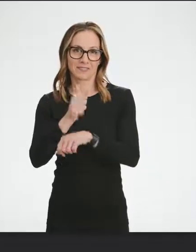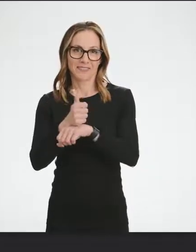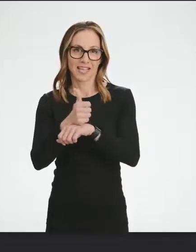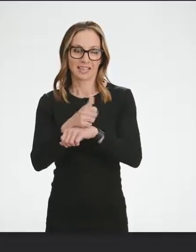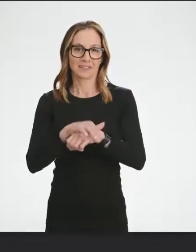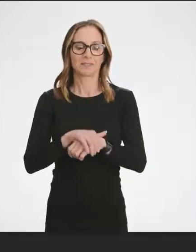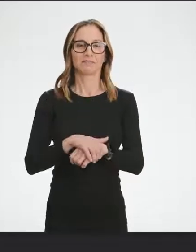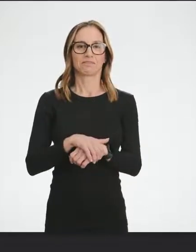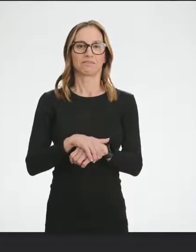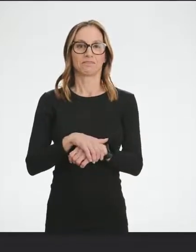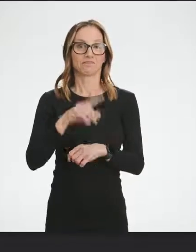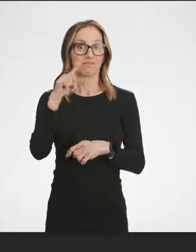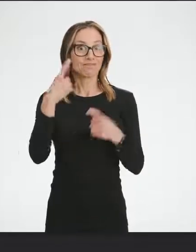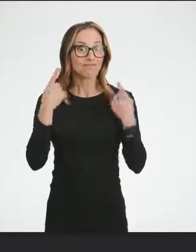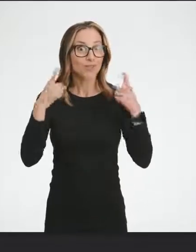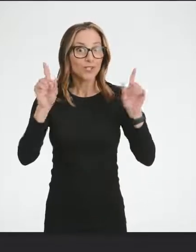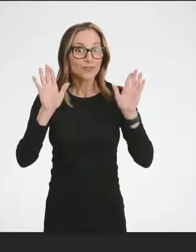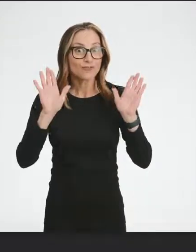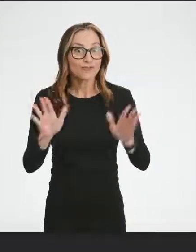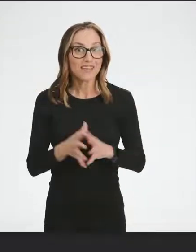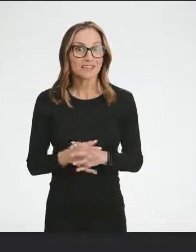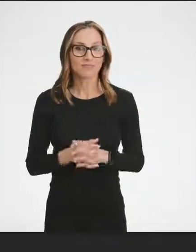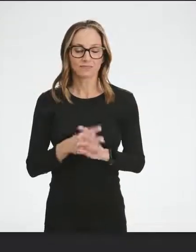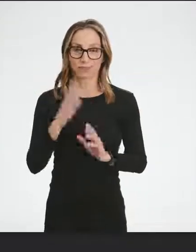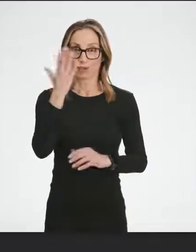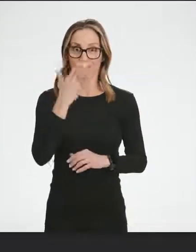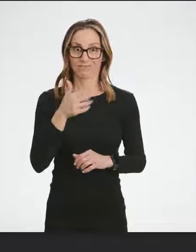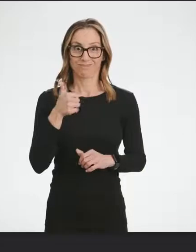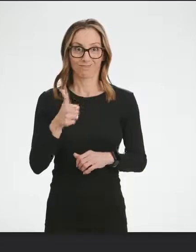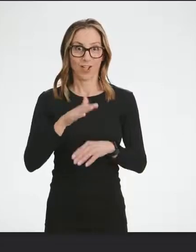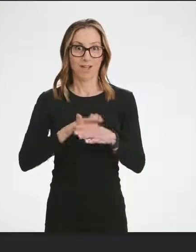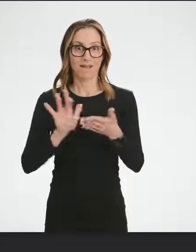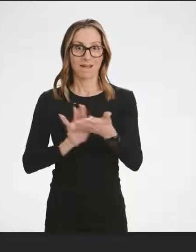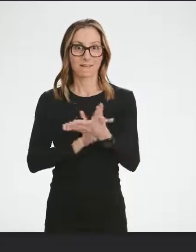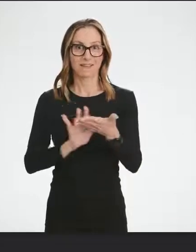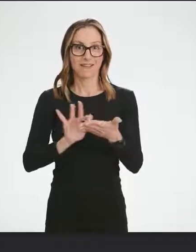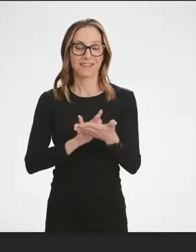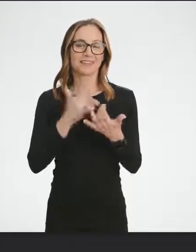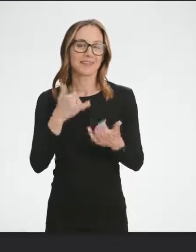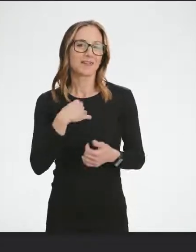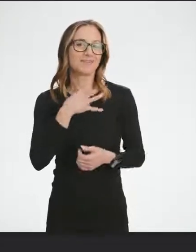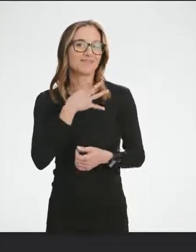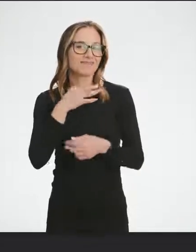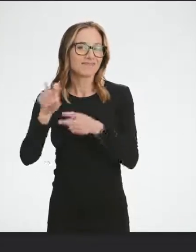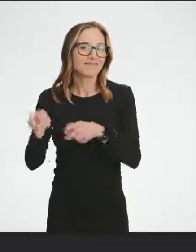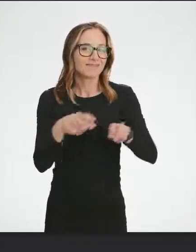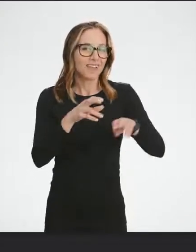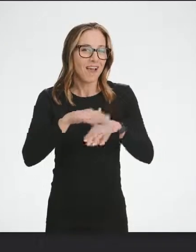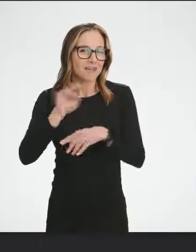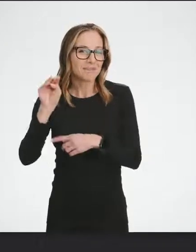Works great. I'm happy with how this is looking on iPad, but now I'd love to bring it to Mac, and it's